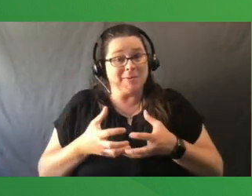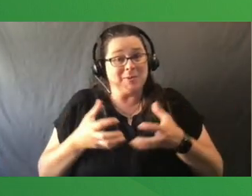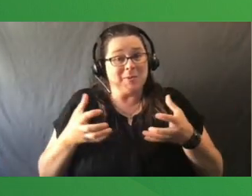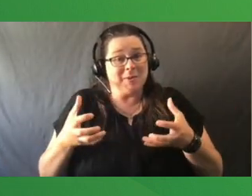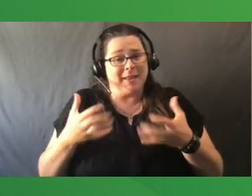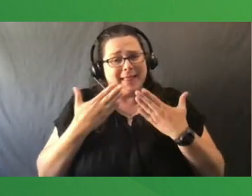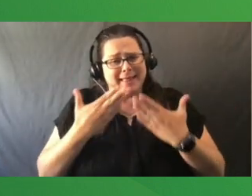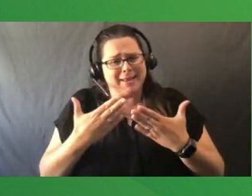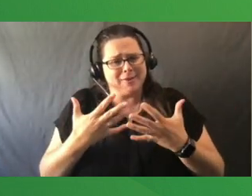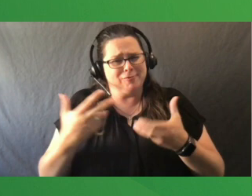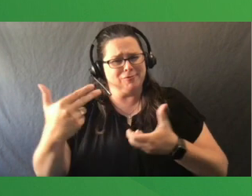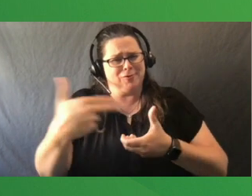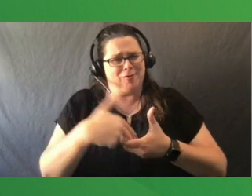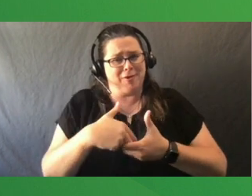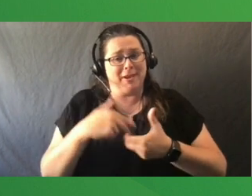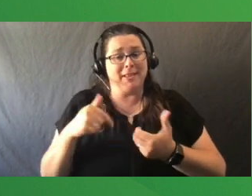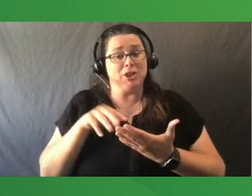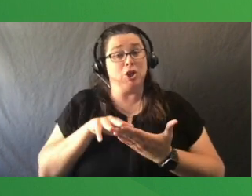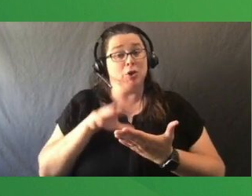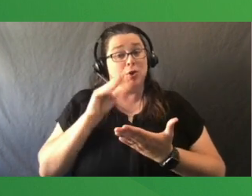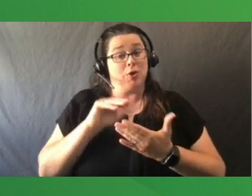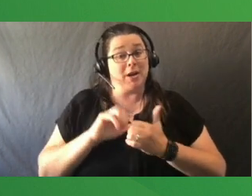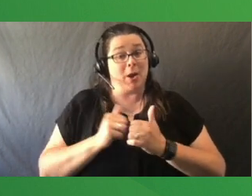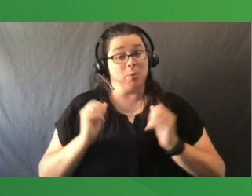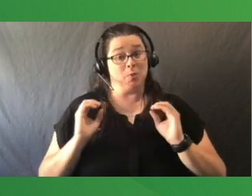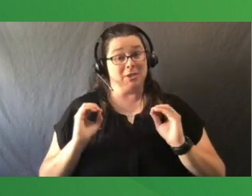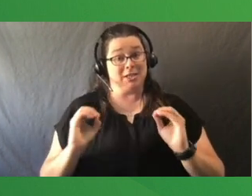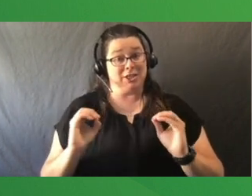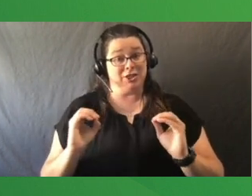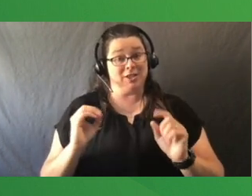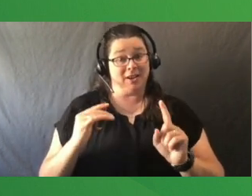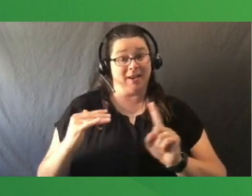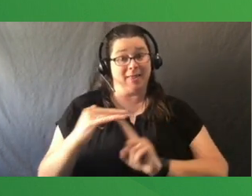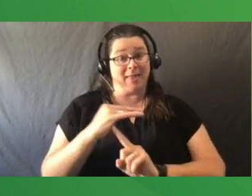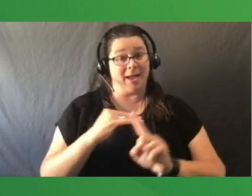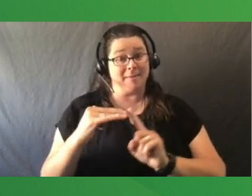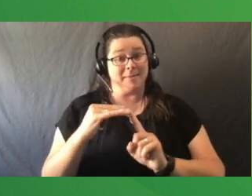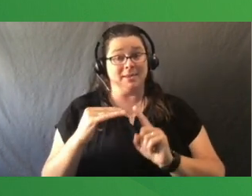This is the Learn How to Teach Climate Science with NSTA's Sense Making Approach.